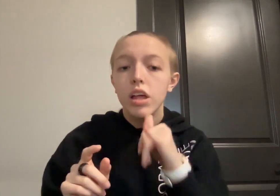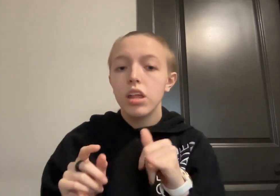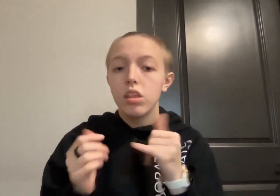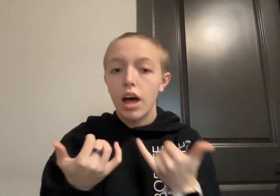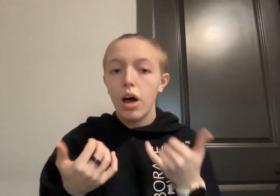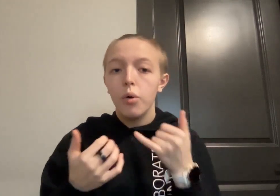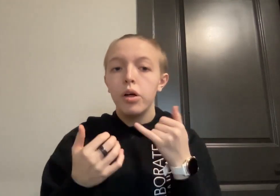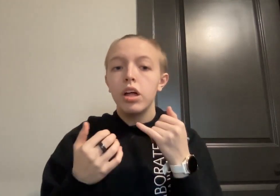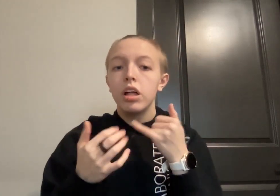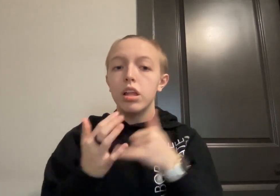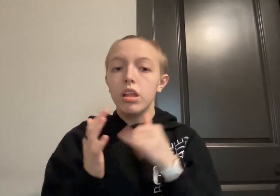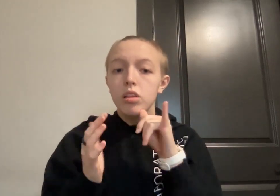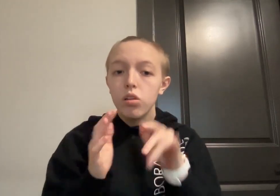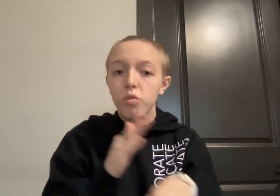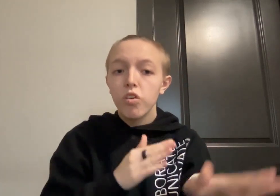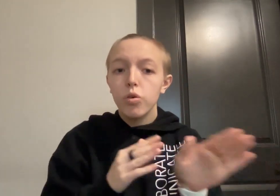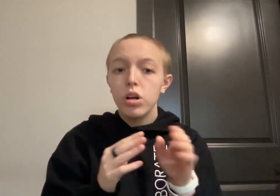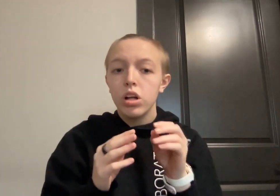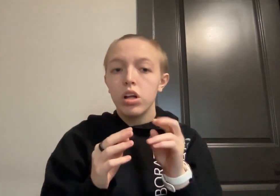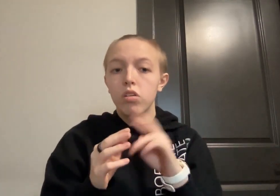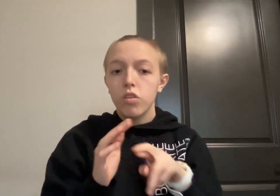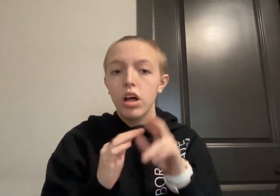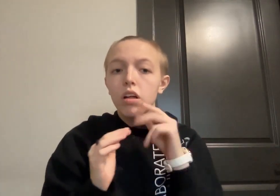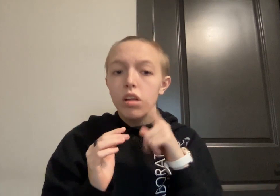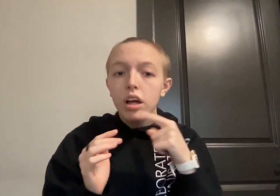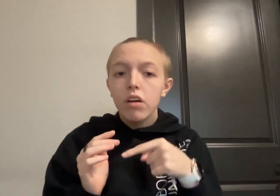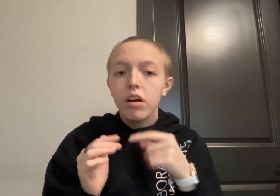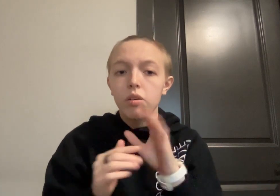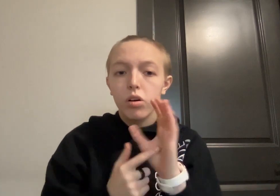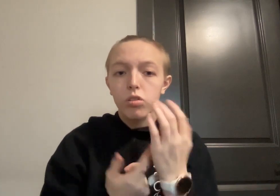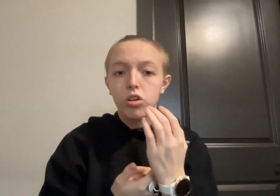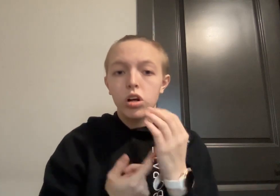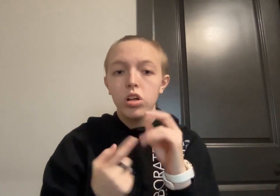is how it is rude and hearing culture